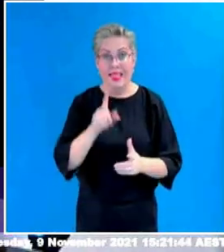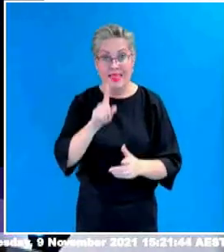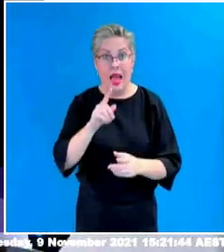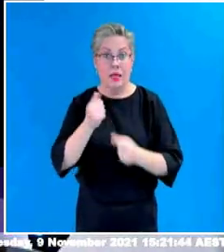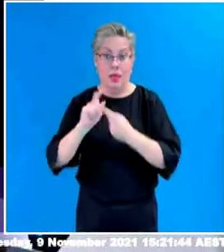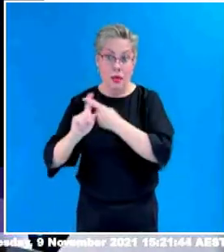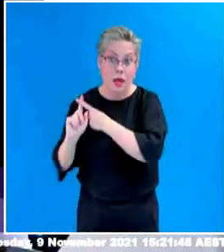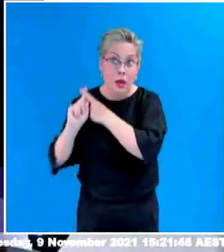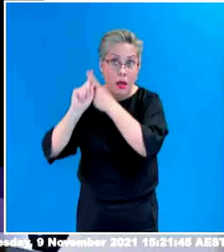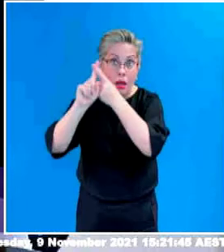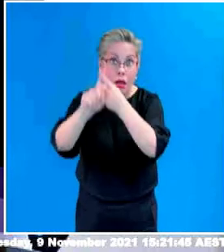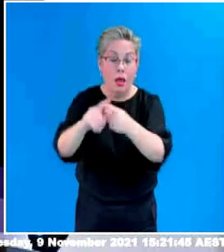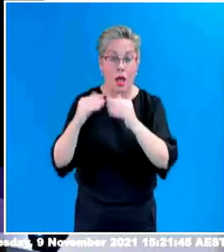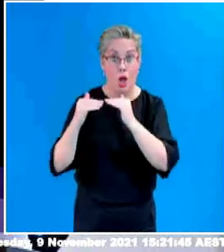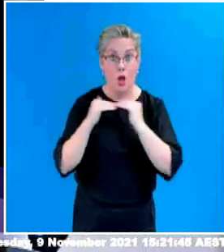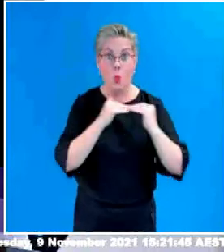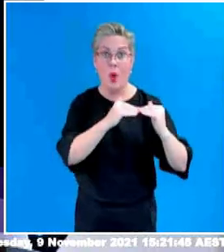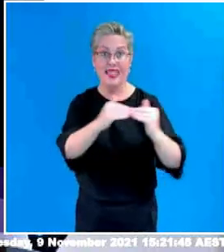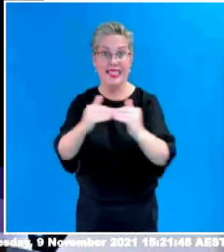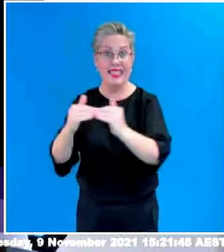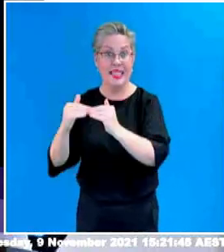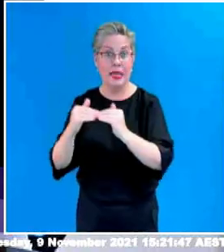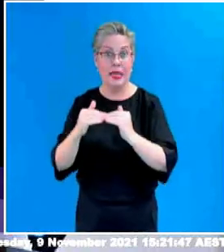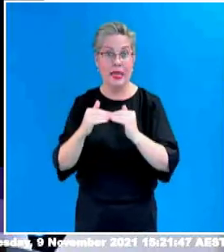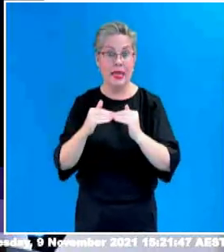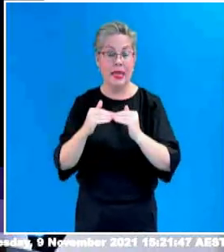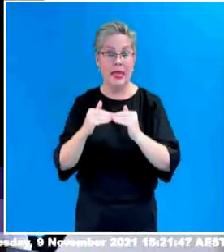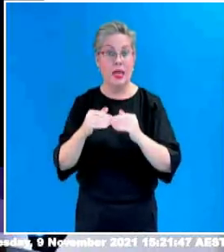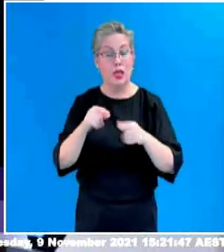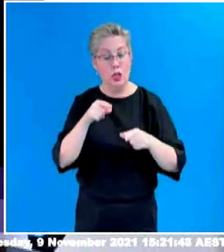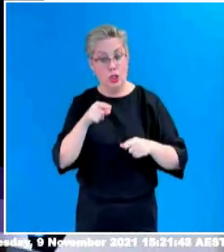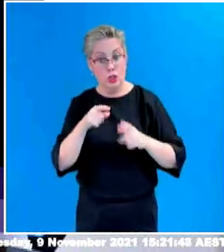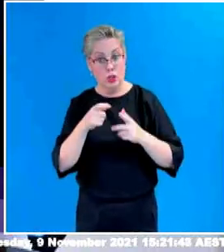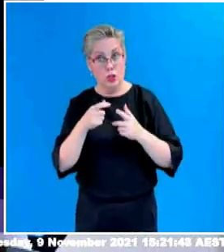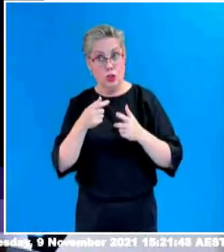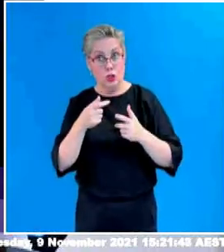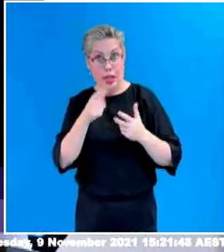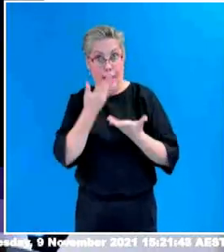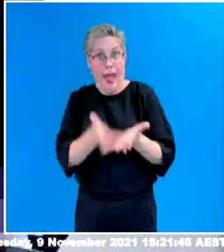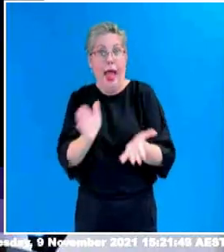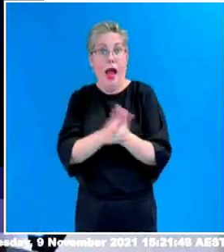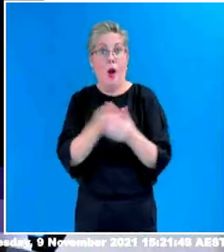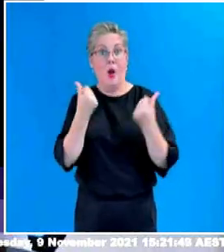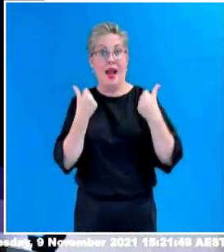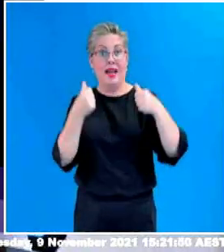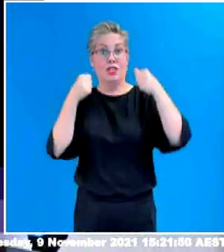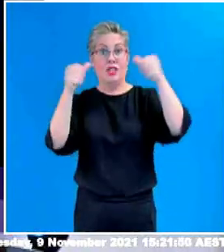people with disability; that to achieve equality --- whatever that means --- it